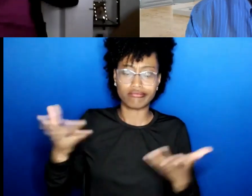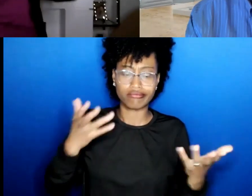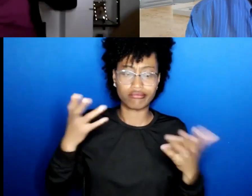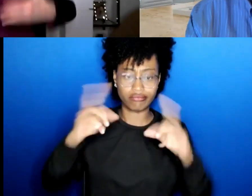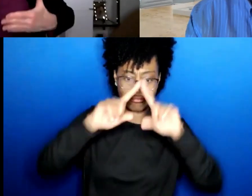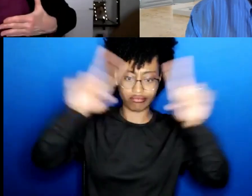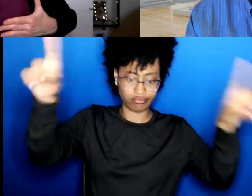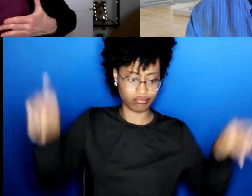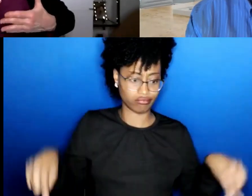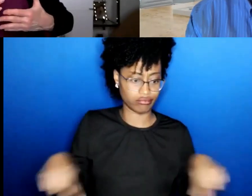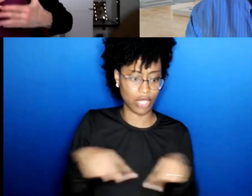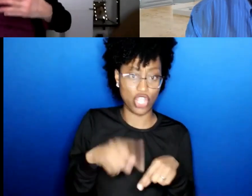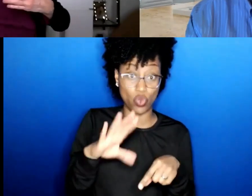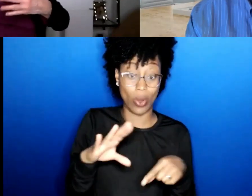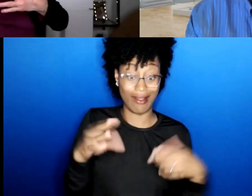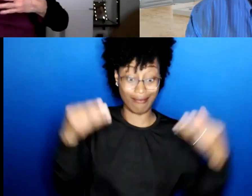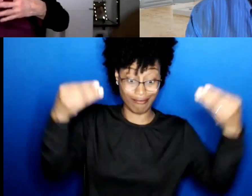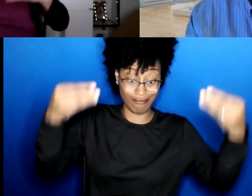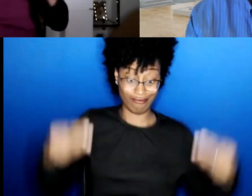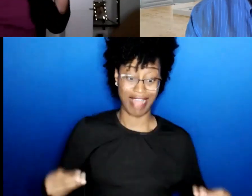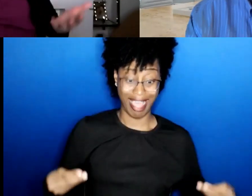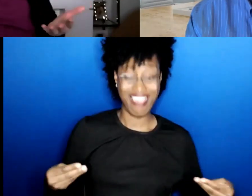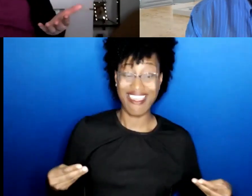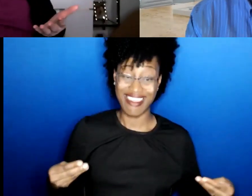you're flat poster. 06:25:58 In a large ballroom.